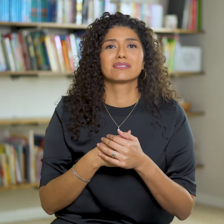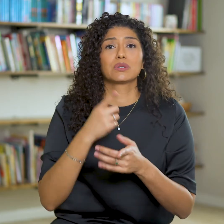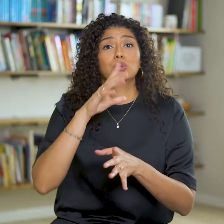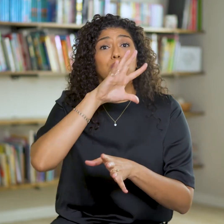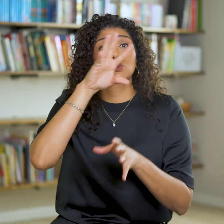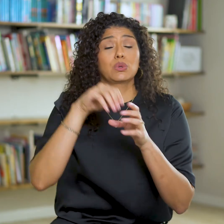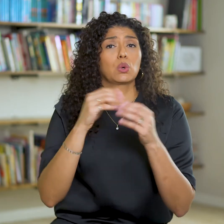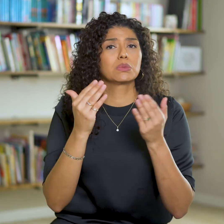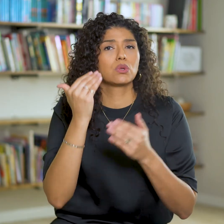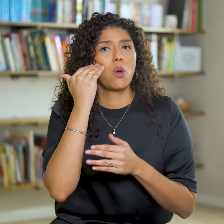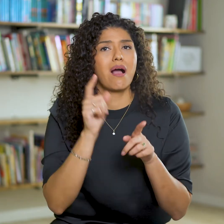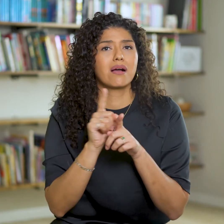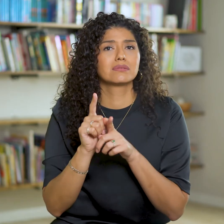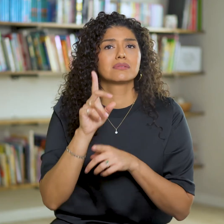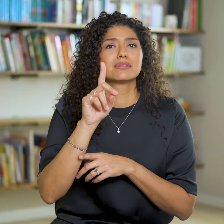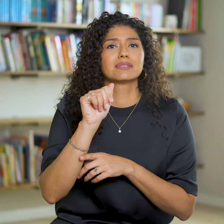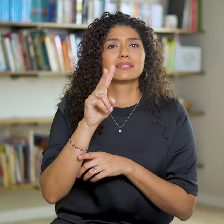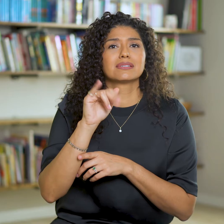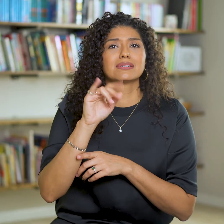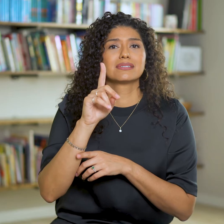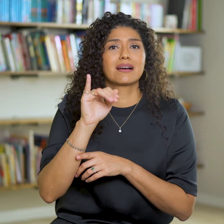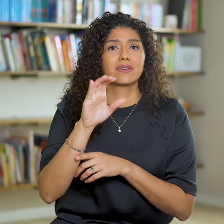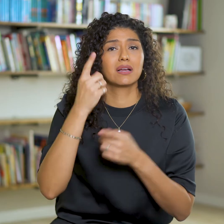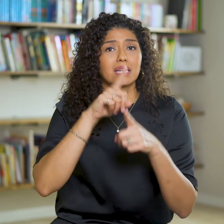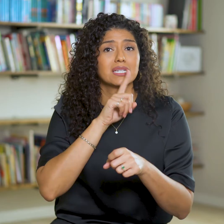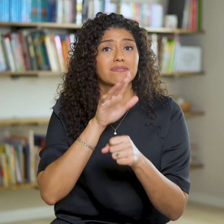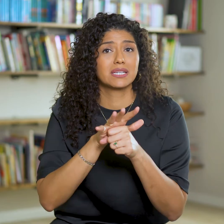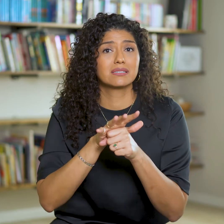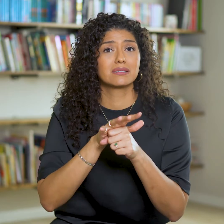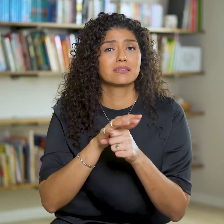including what’s known as the Davidic covenant,